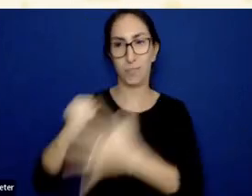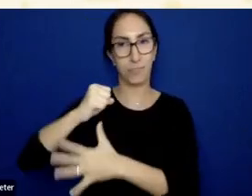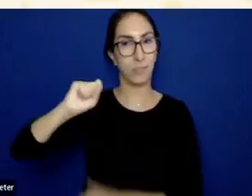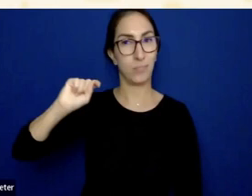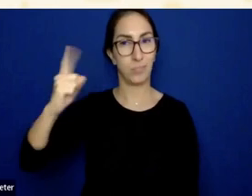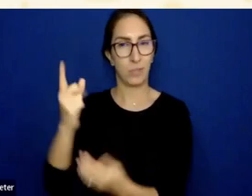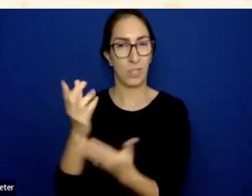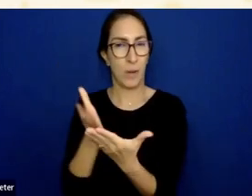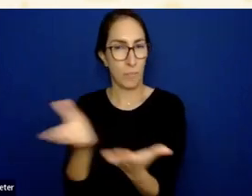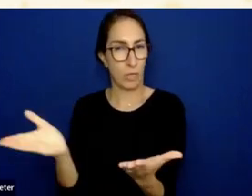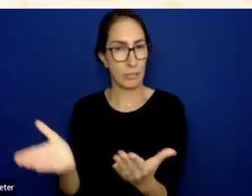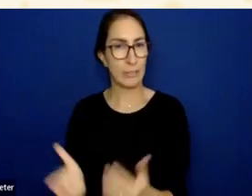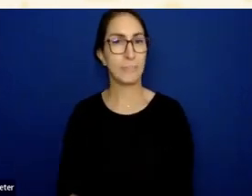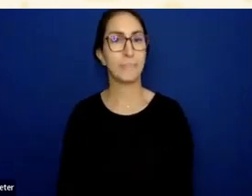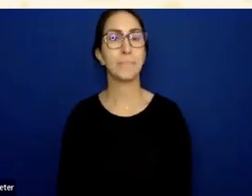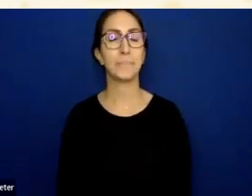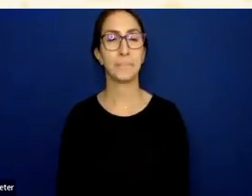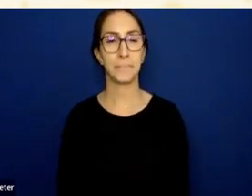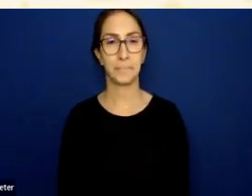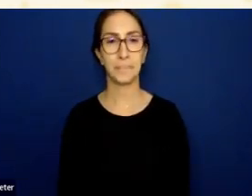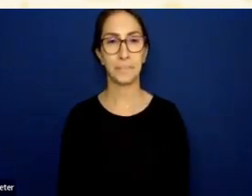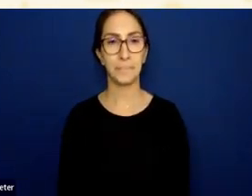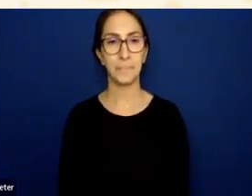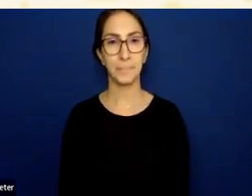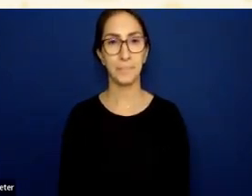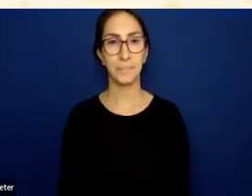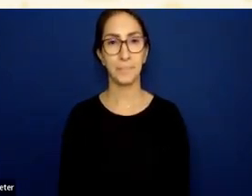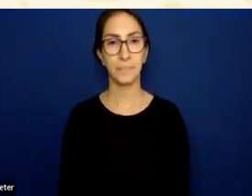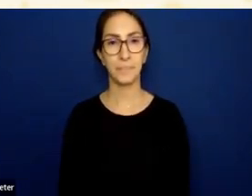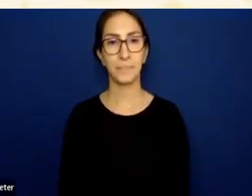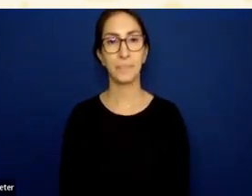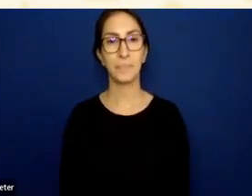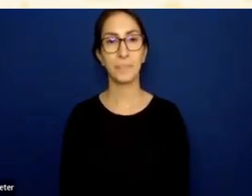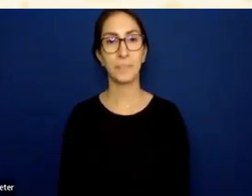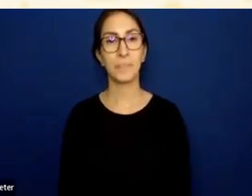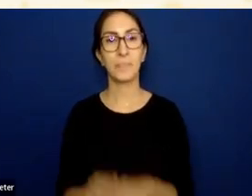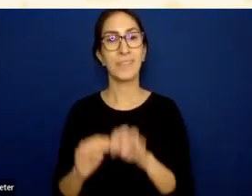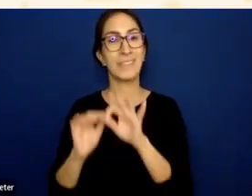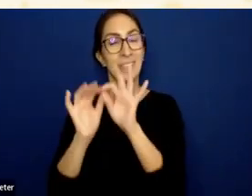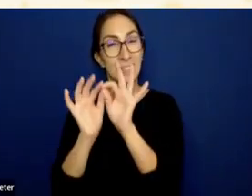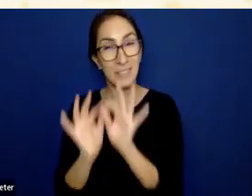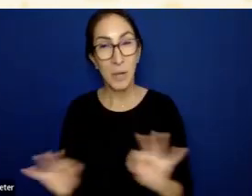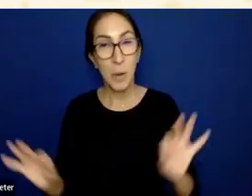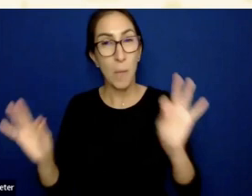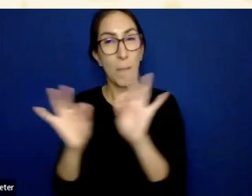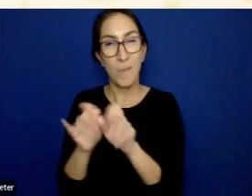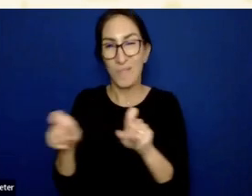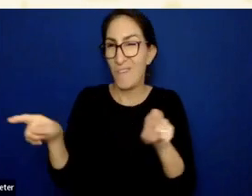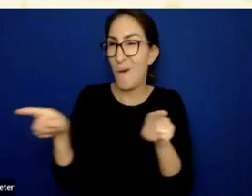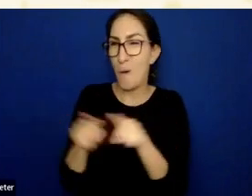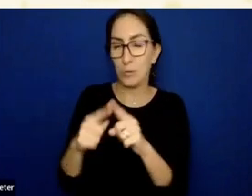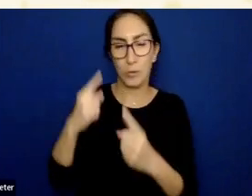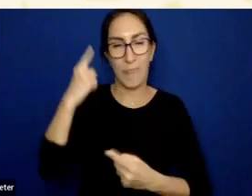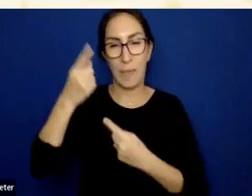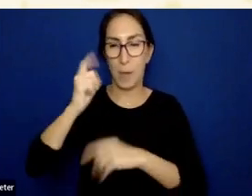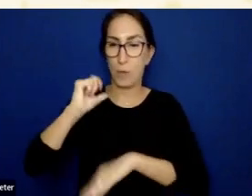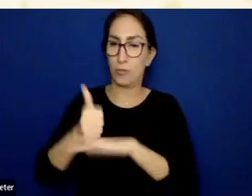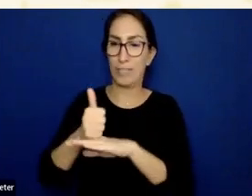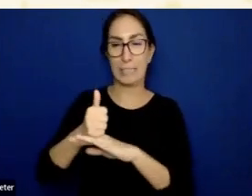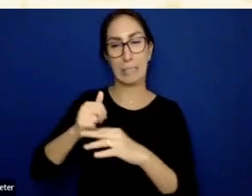The other point that I would like to mention is the opportunity to create digital accessible services. And let us think about that.